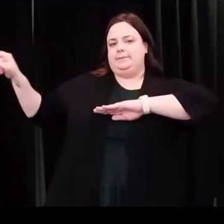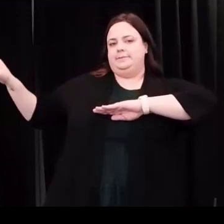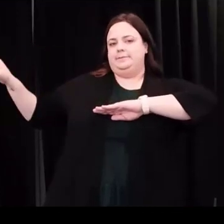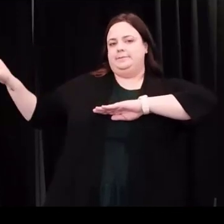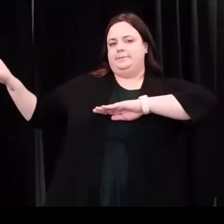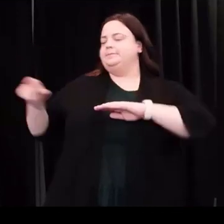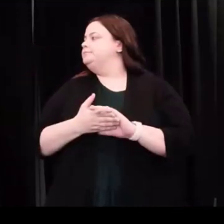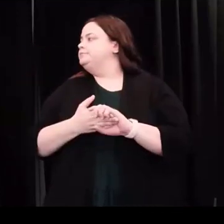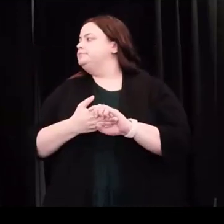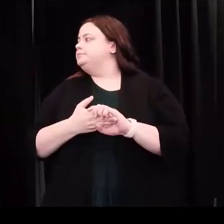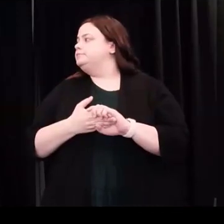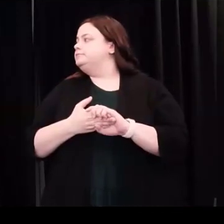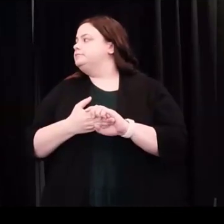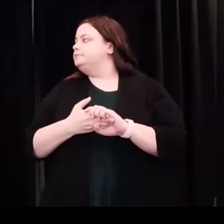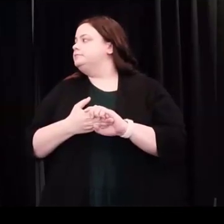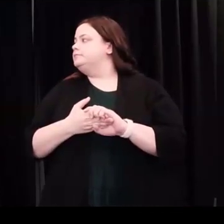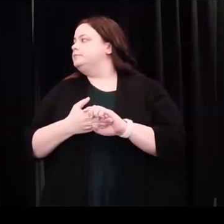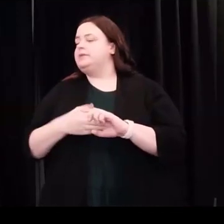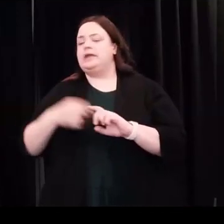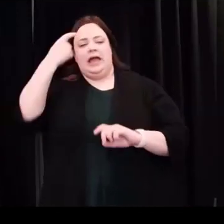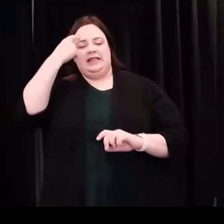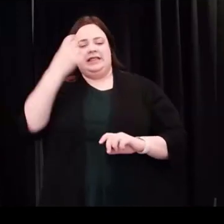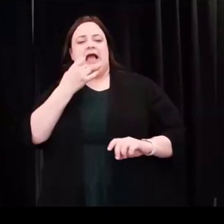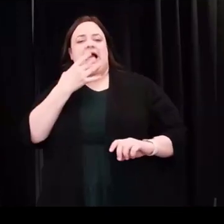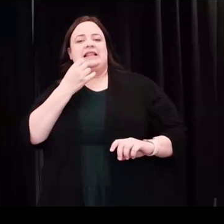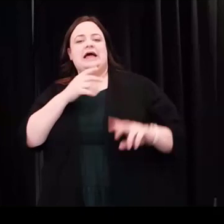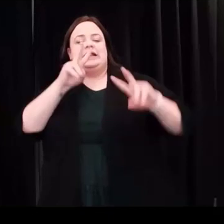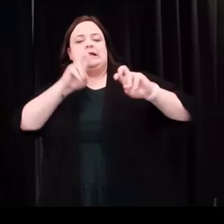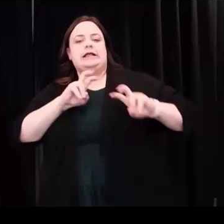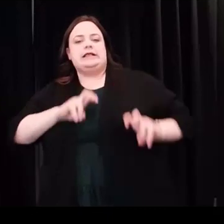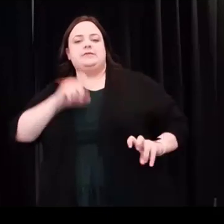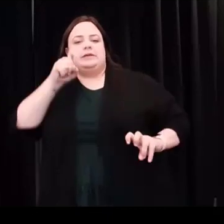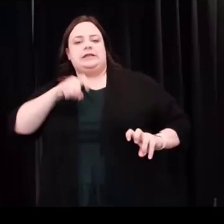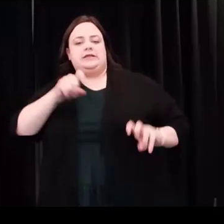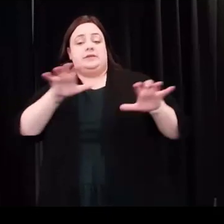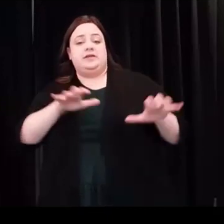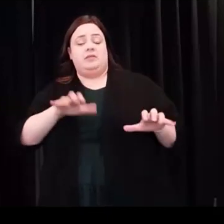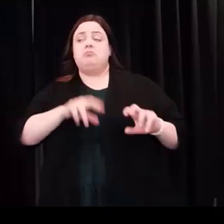I think that, like, a lighting assessment needs to be done. A lighting assessment,